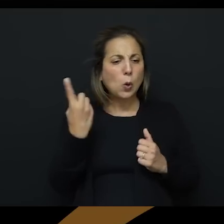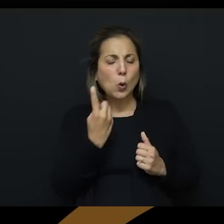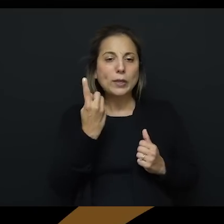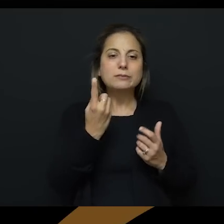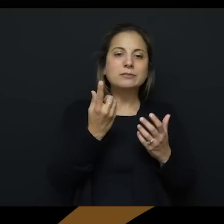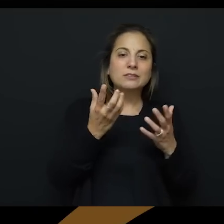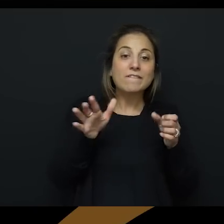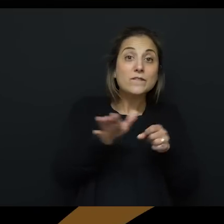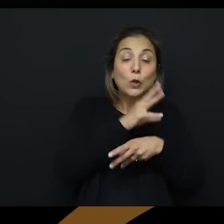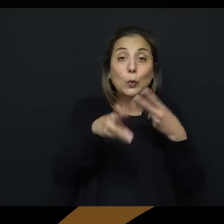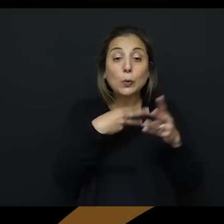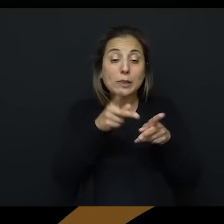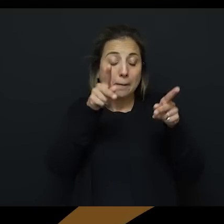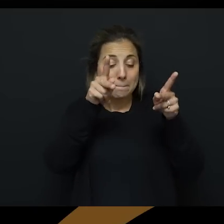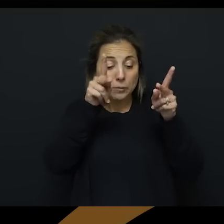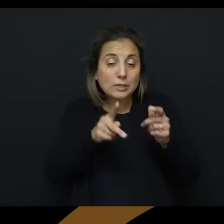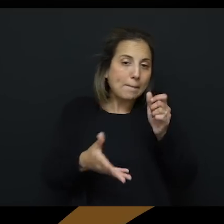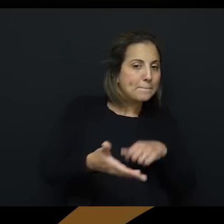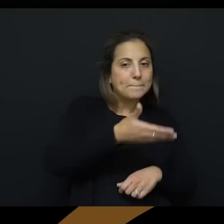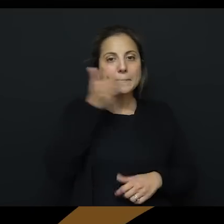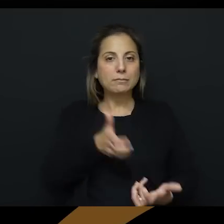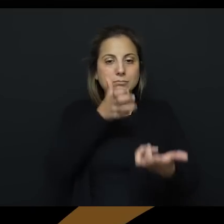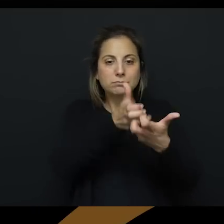And Aria Mia Loberti and Nell Sutton were those people.